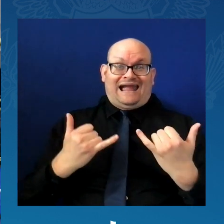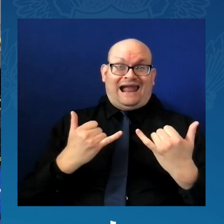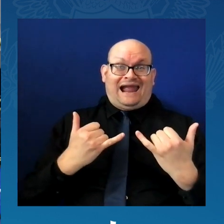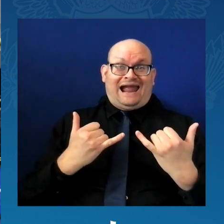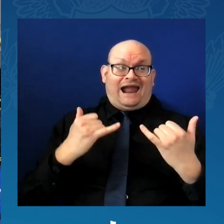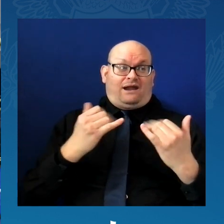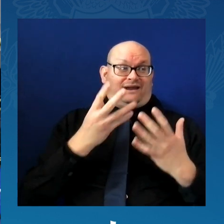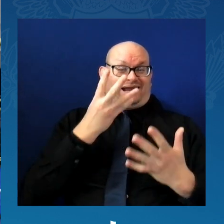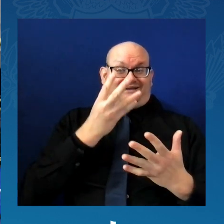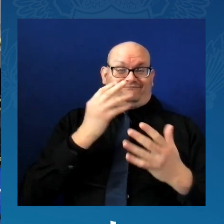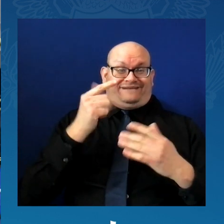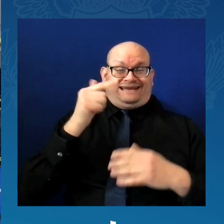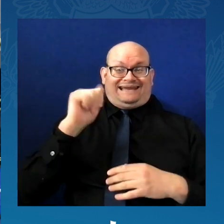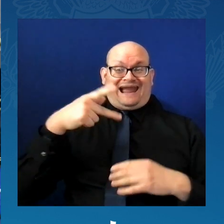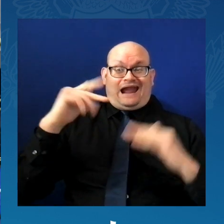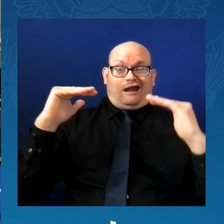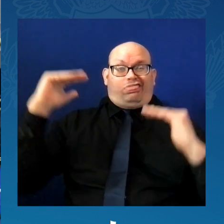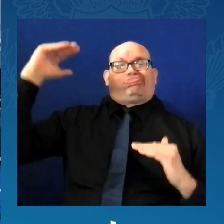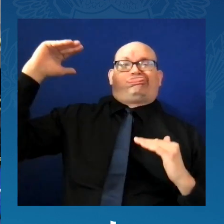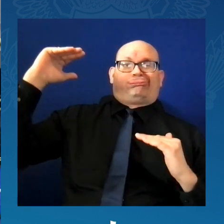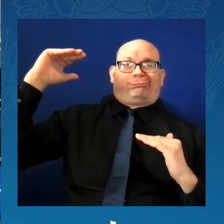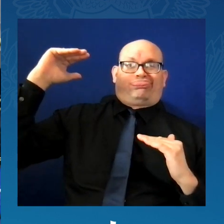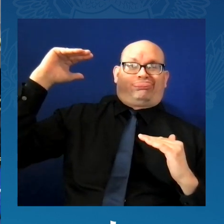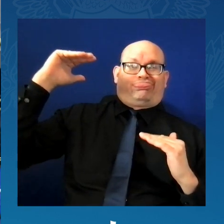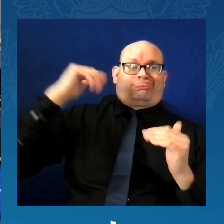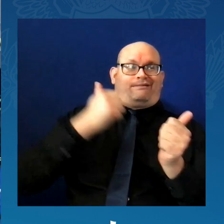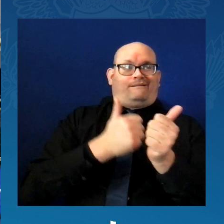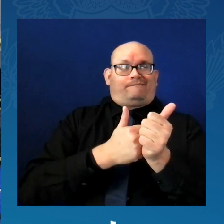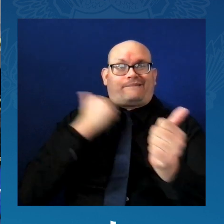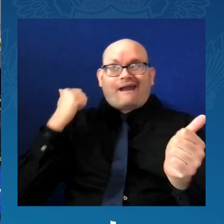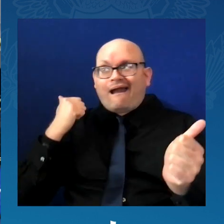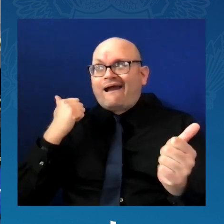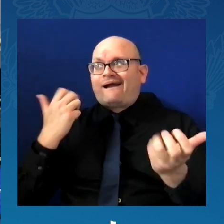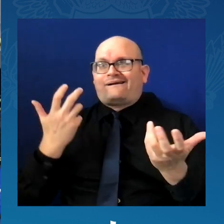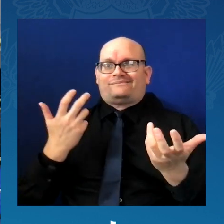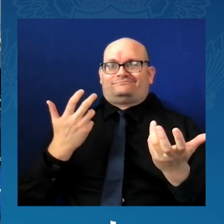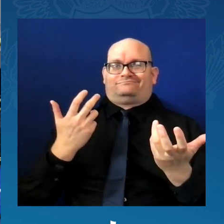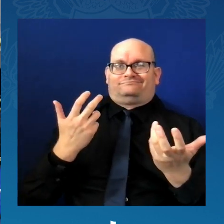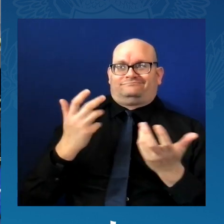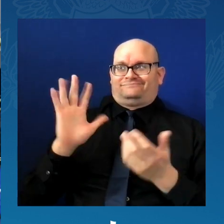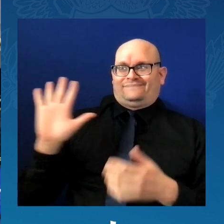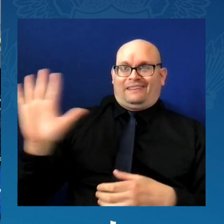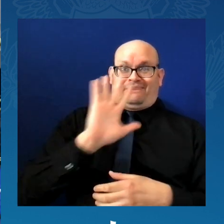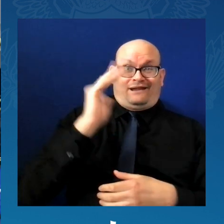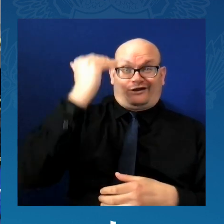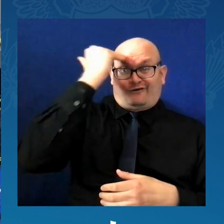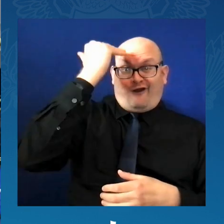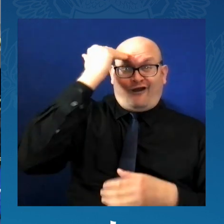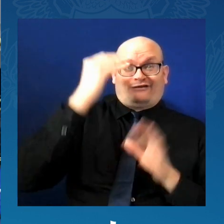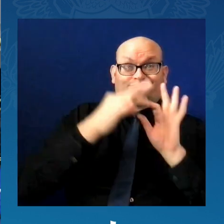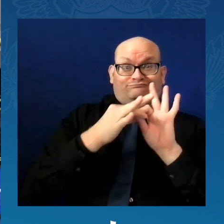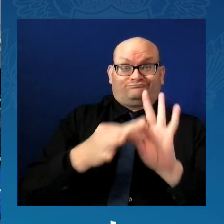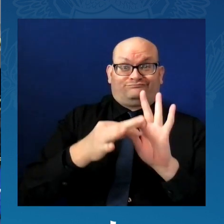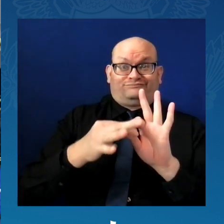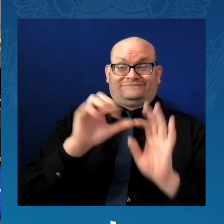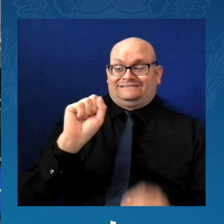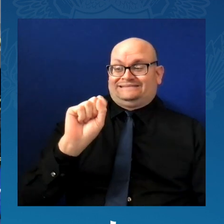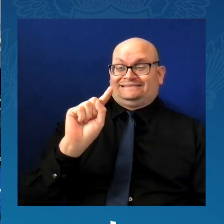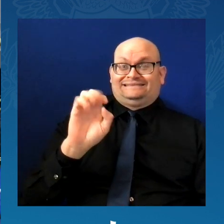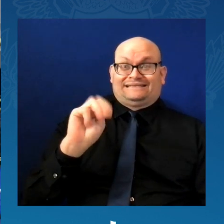Without question, space is an exciting way to get my students engaged in STEM. Last year, our school partnered with NASA through a program